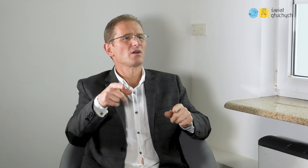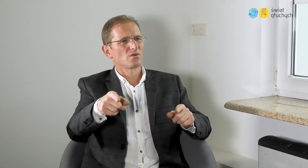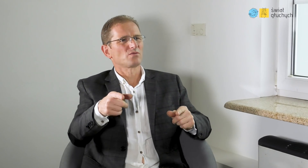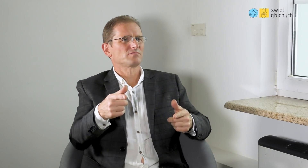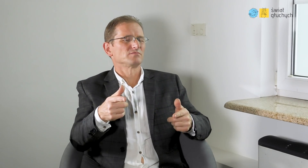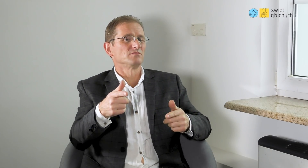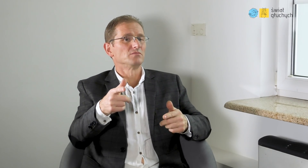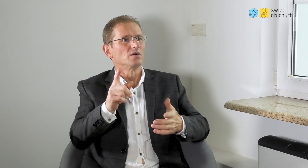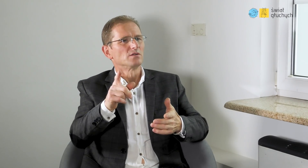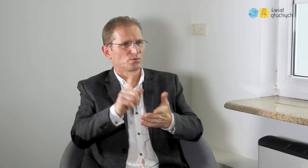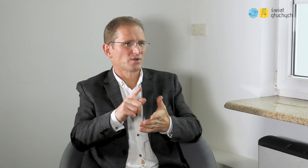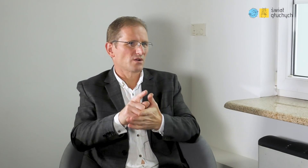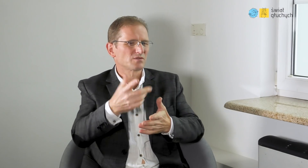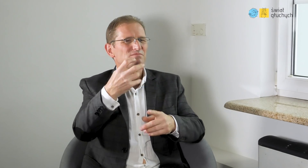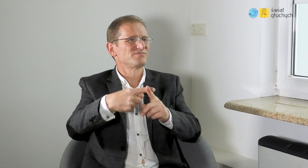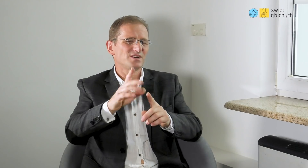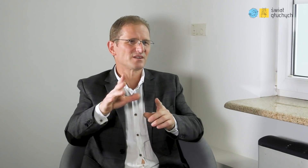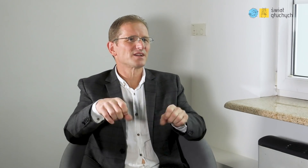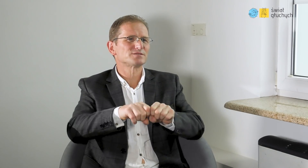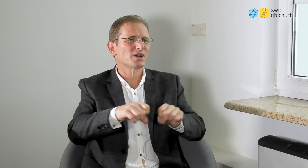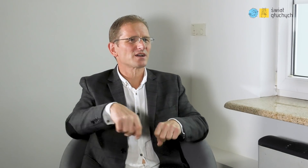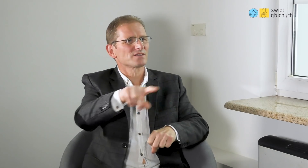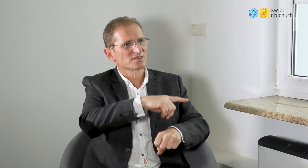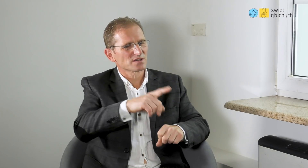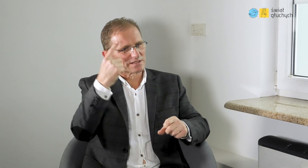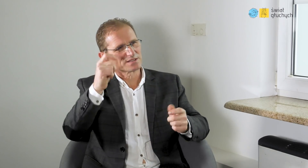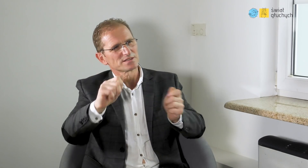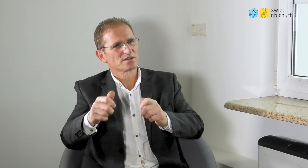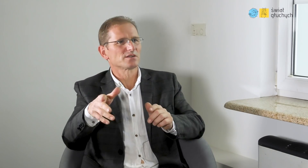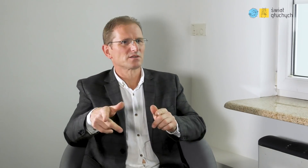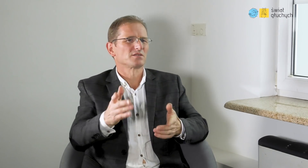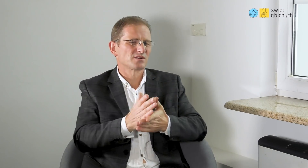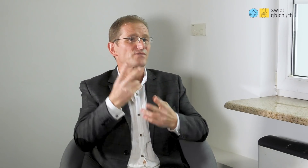He is trying to convince his point.